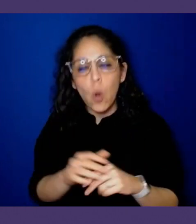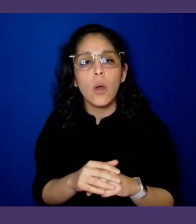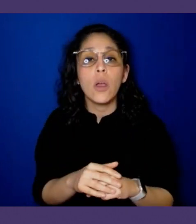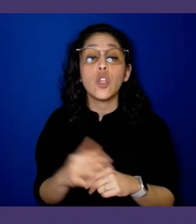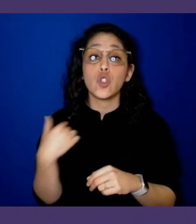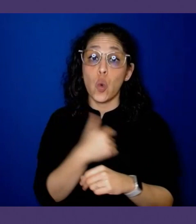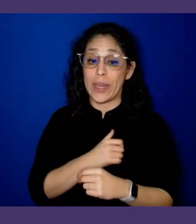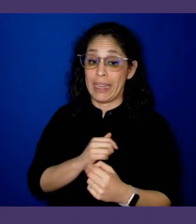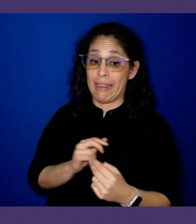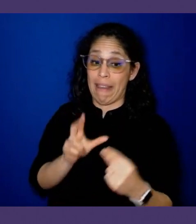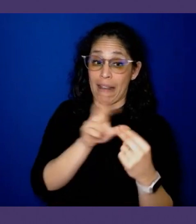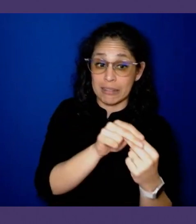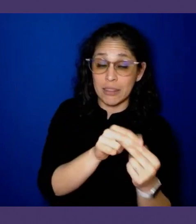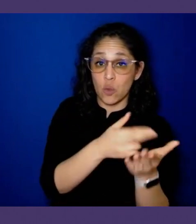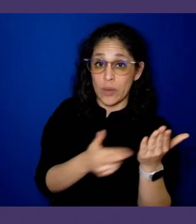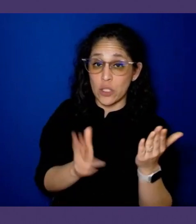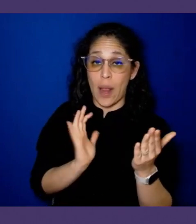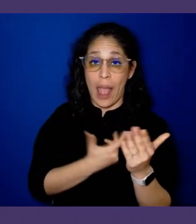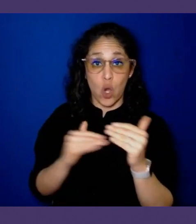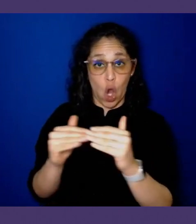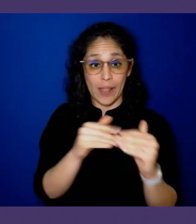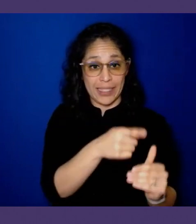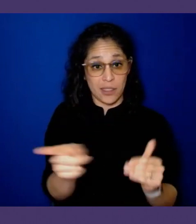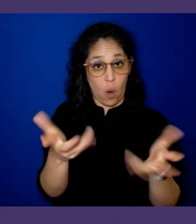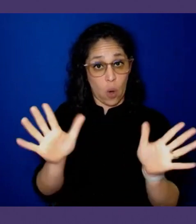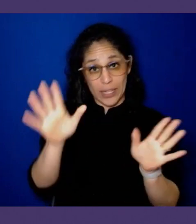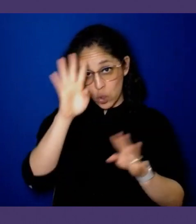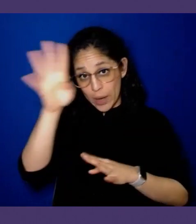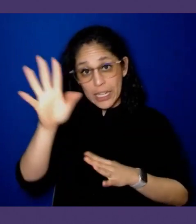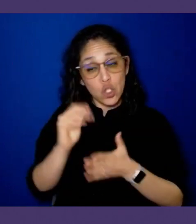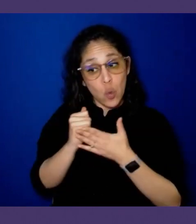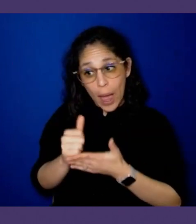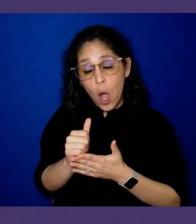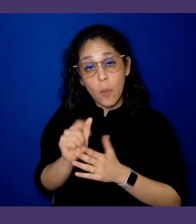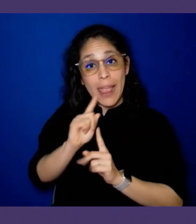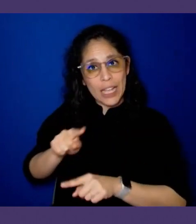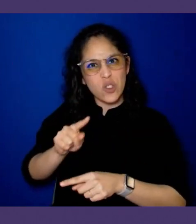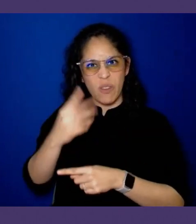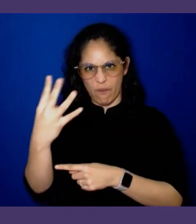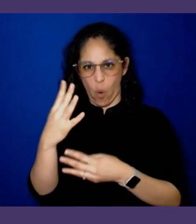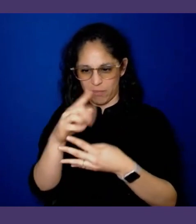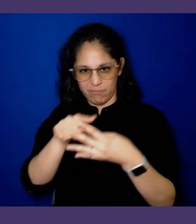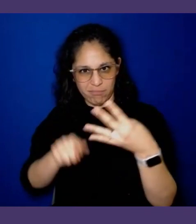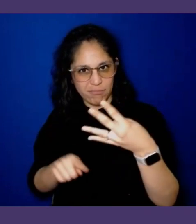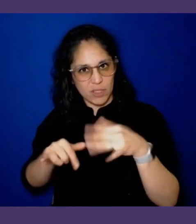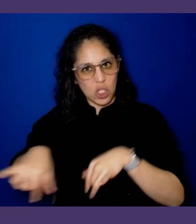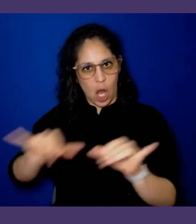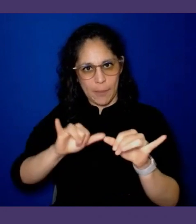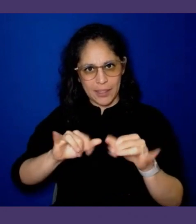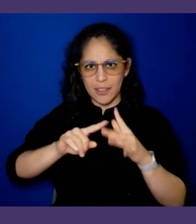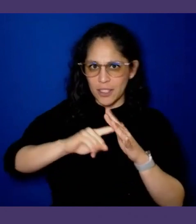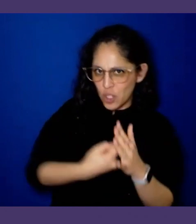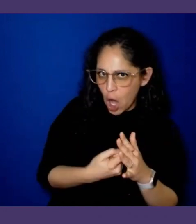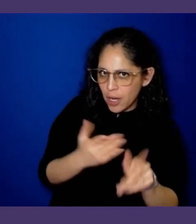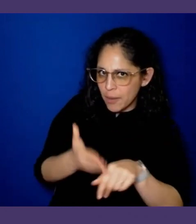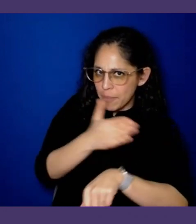this world have put together to help answer those questions. How do I start? How do we do better? Where to get the resources? But from individuals